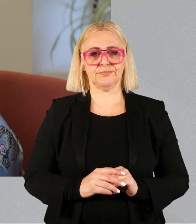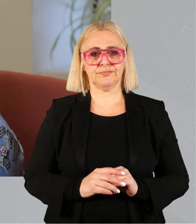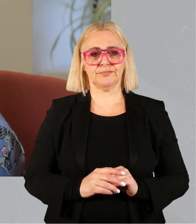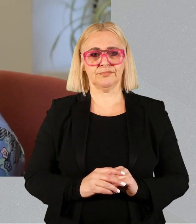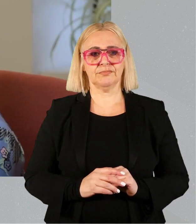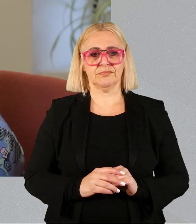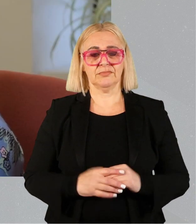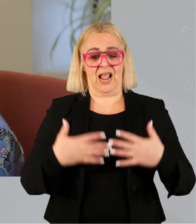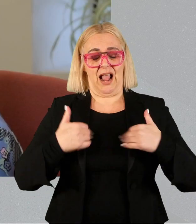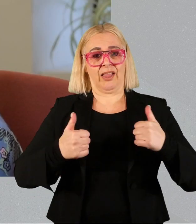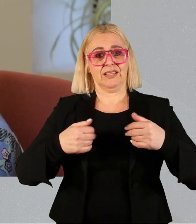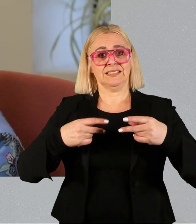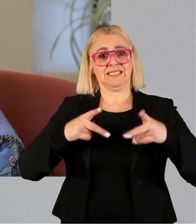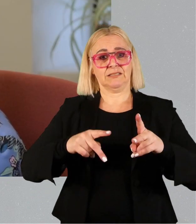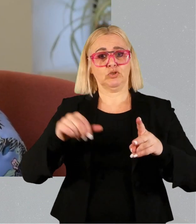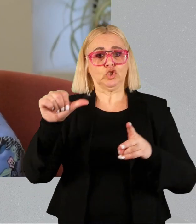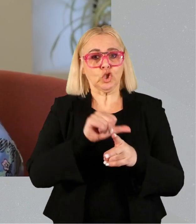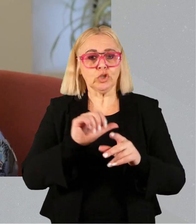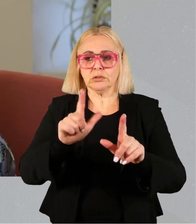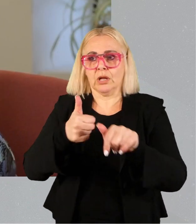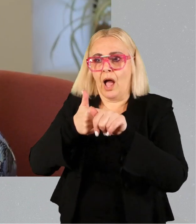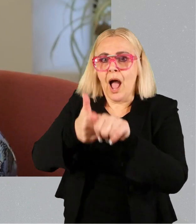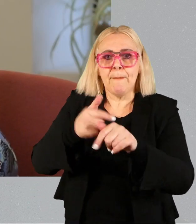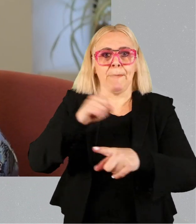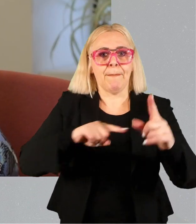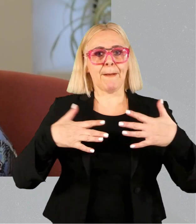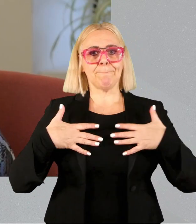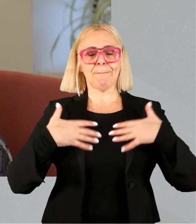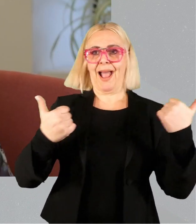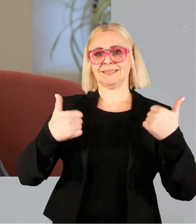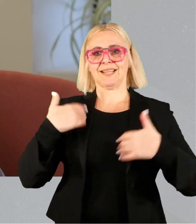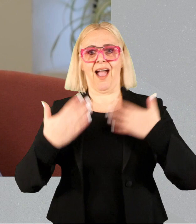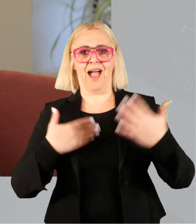We need to be able to show that upon contact with the health system, people are getting better.